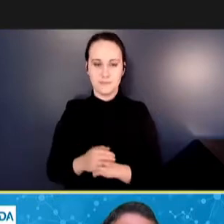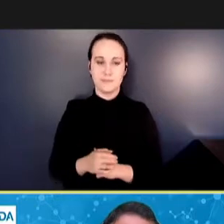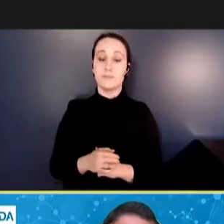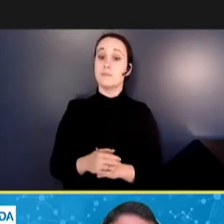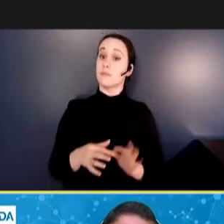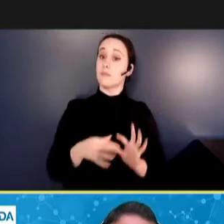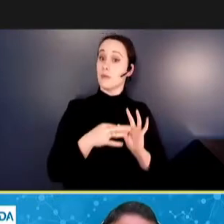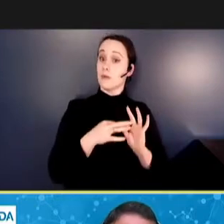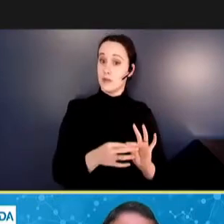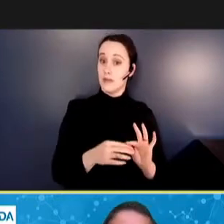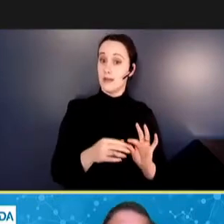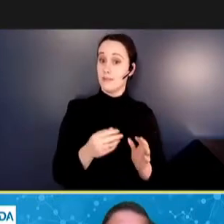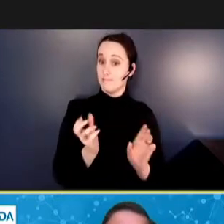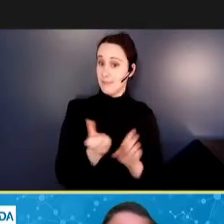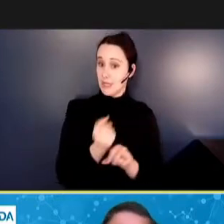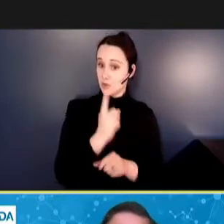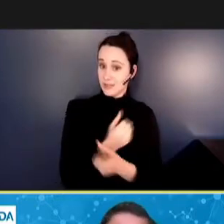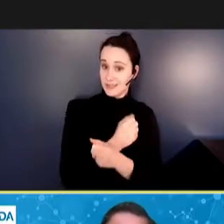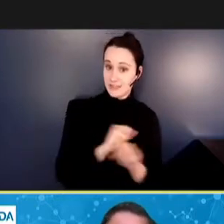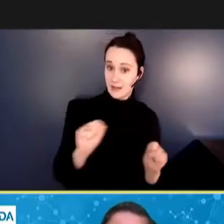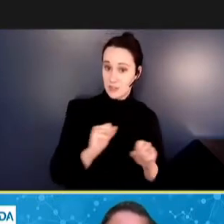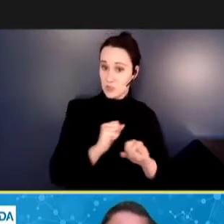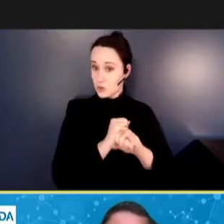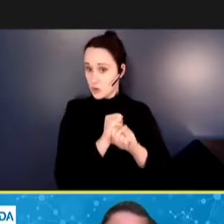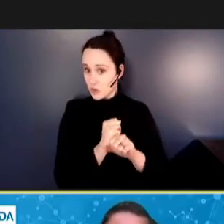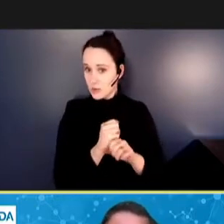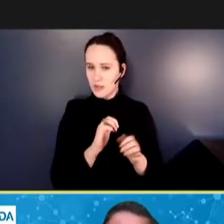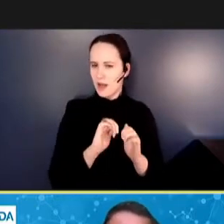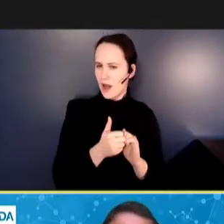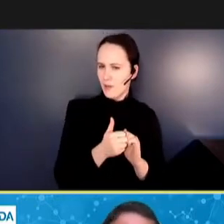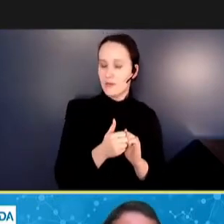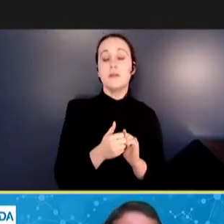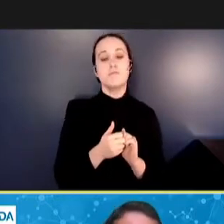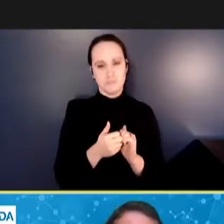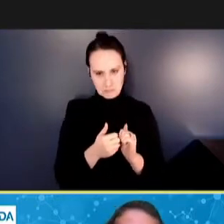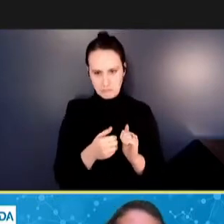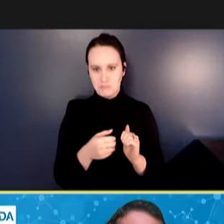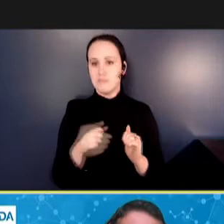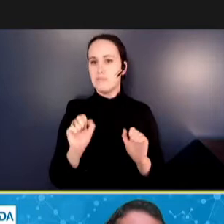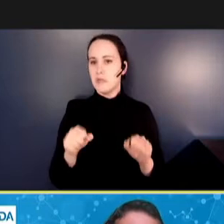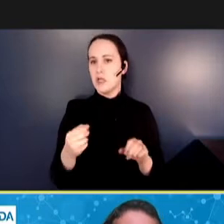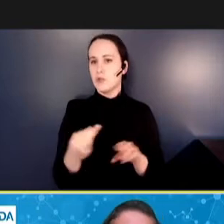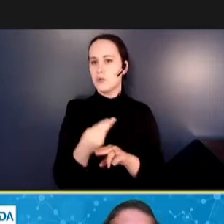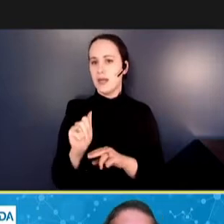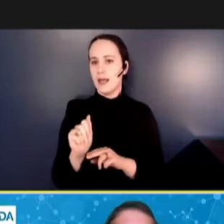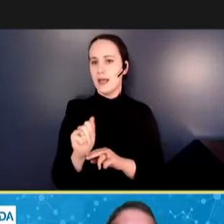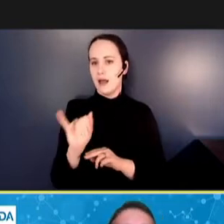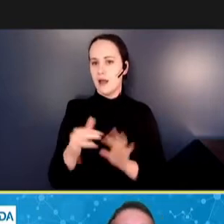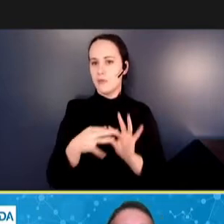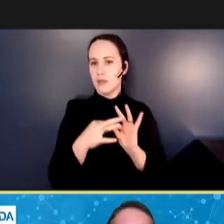safety and security, we see utility in the use of AI in pharmacovigilance and post-market safety,